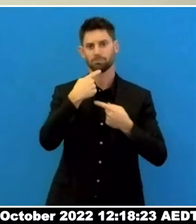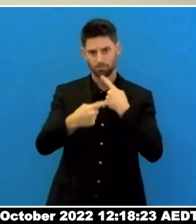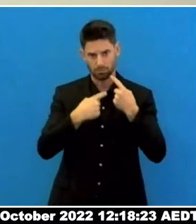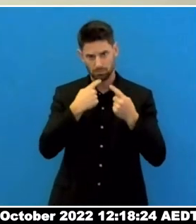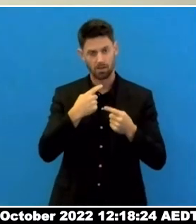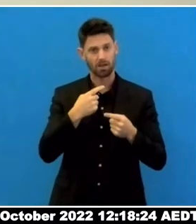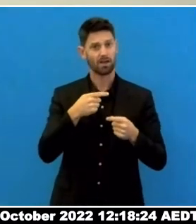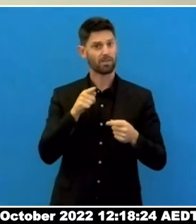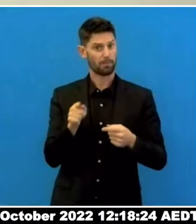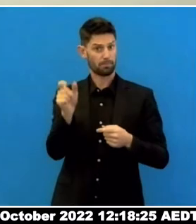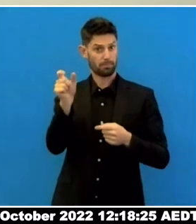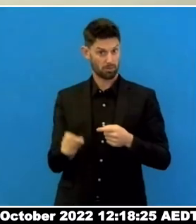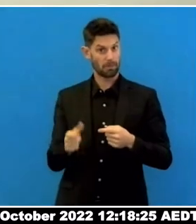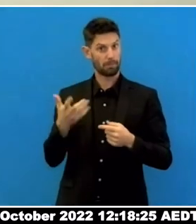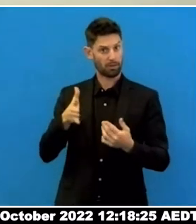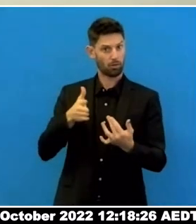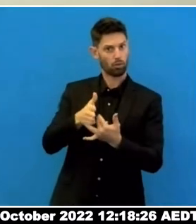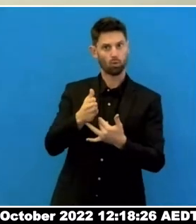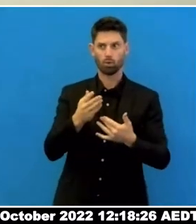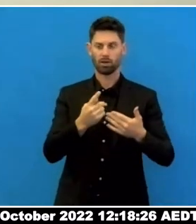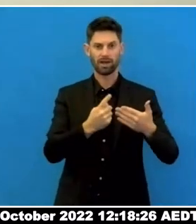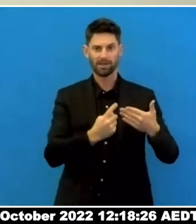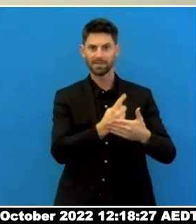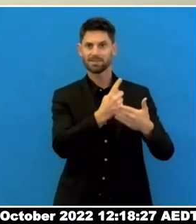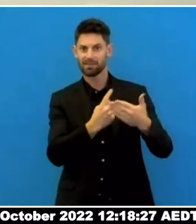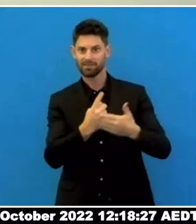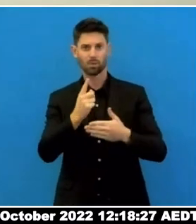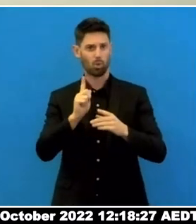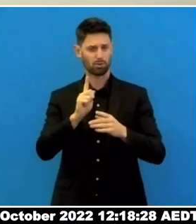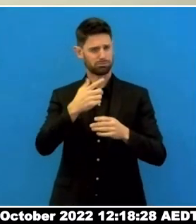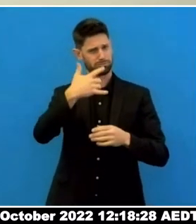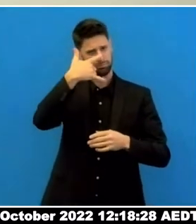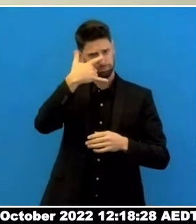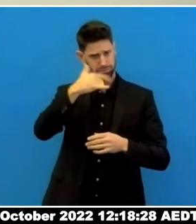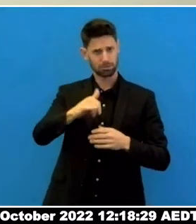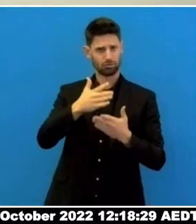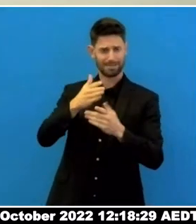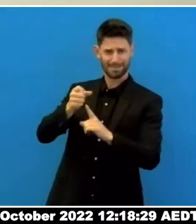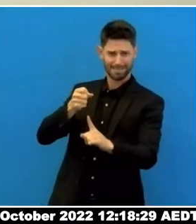they are really events that pose a serious and major threat to a person's life or self.